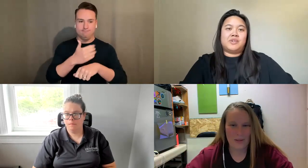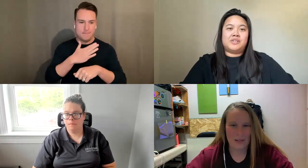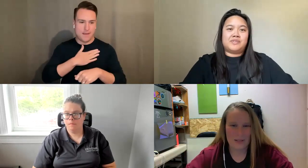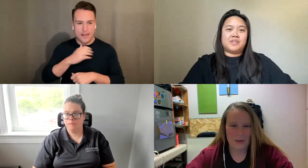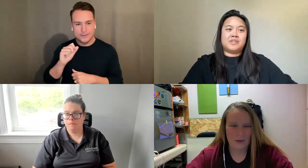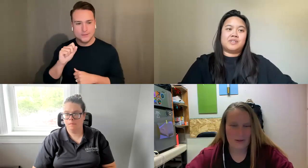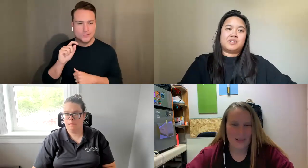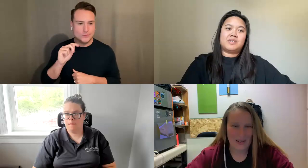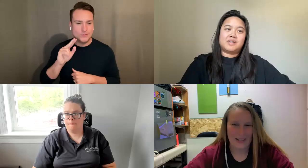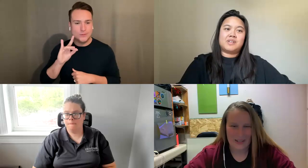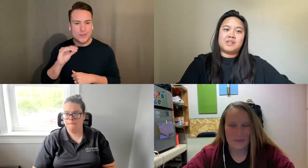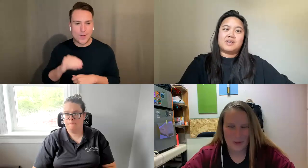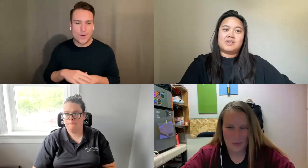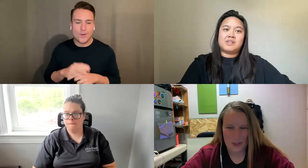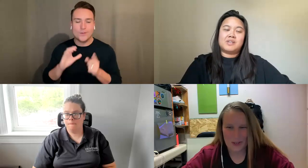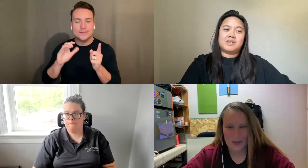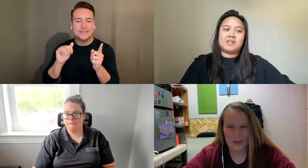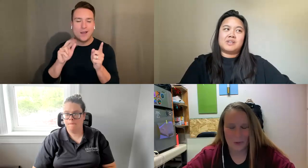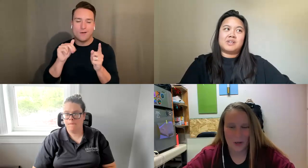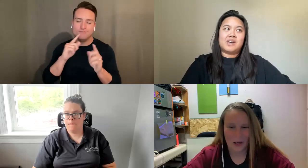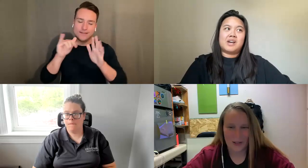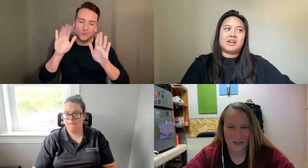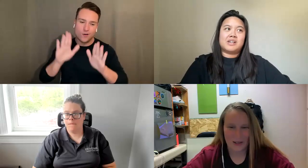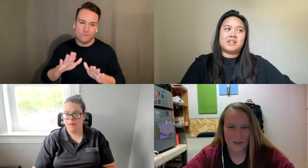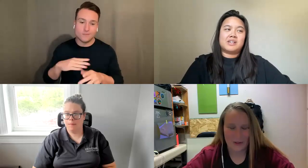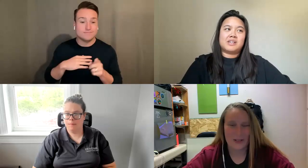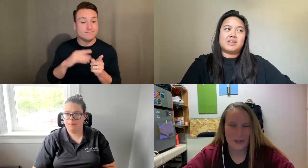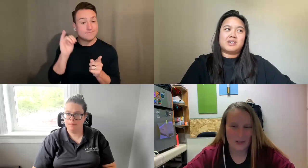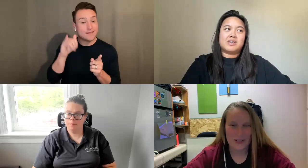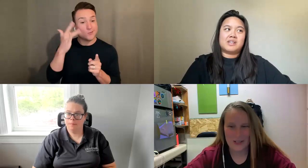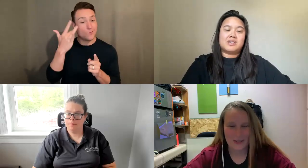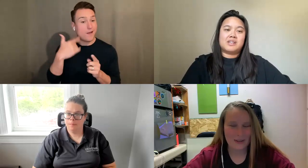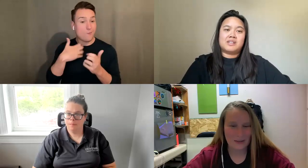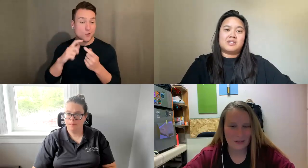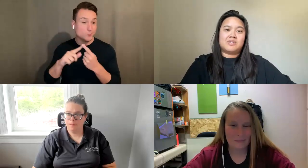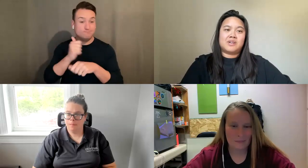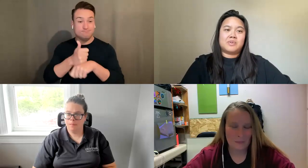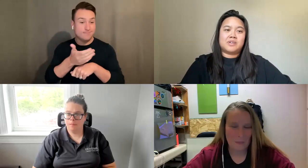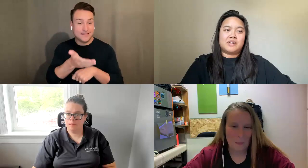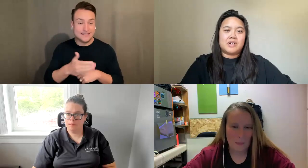That's pretty much why I wanted to do this. Incredible.